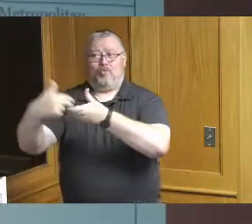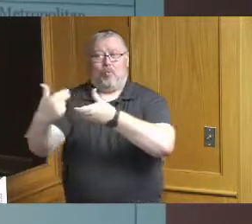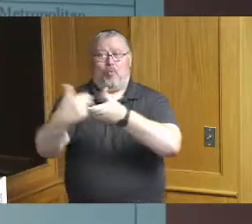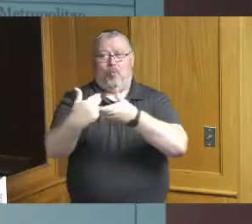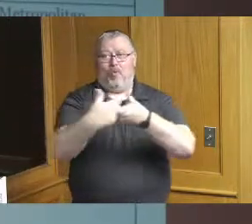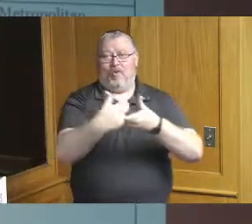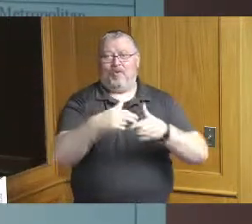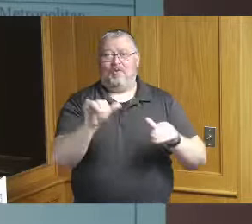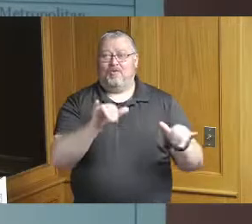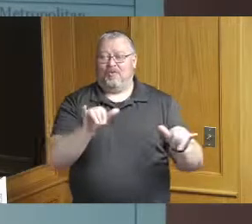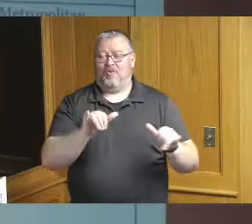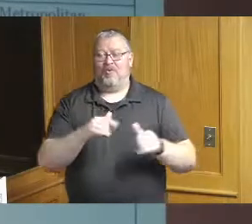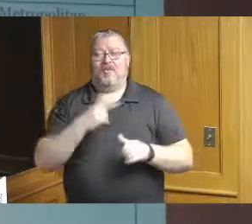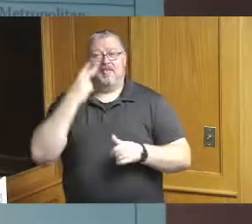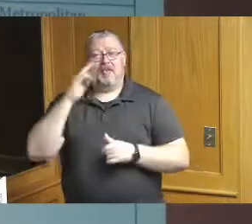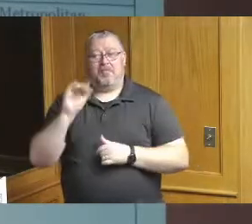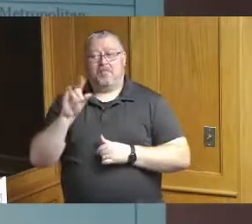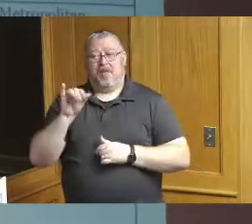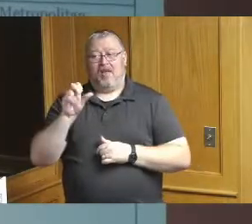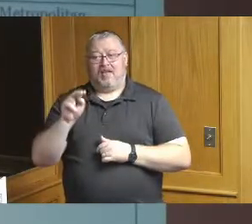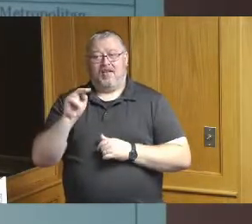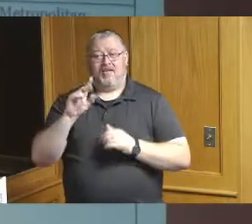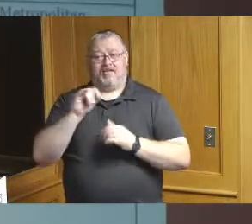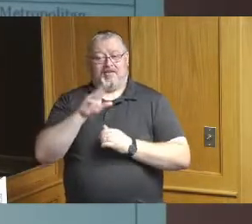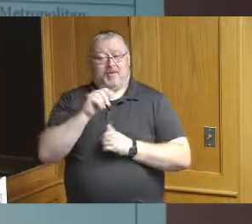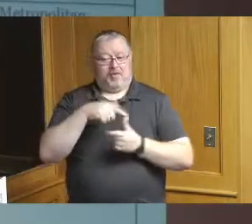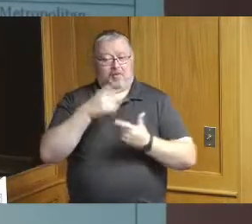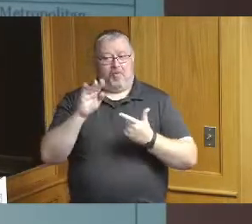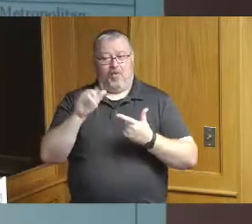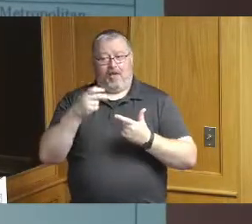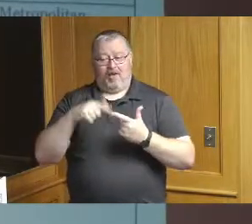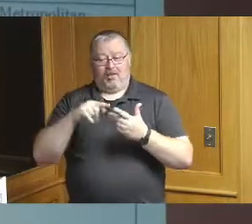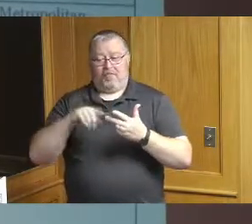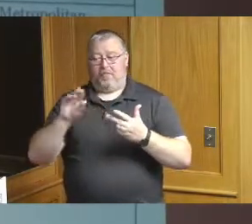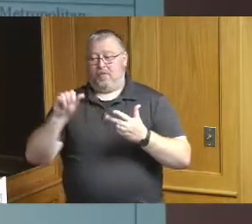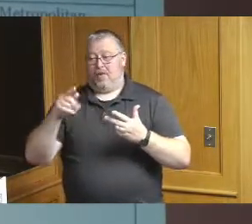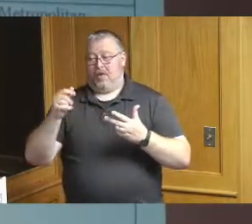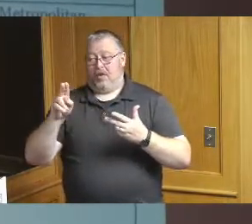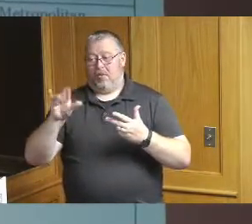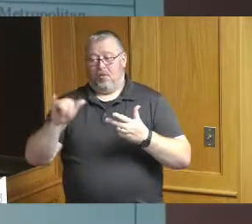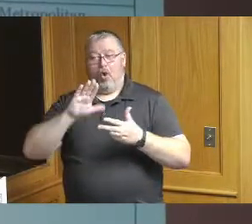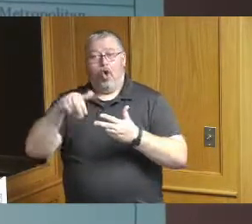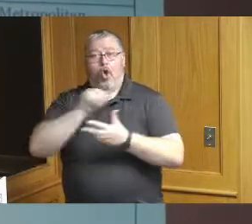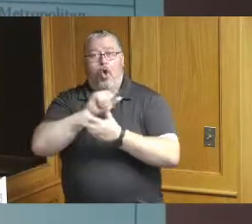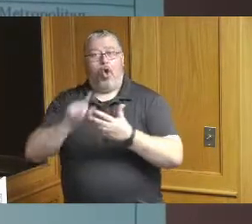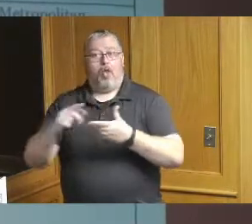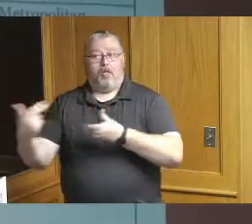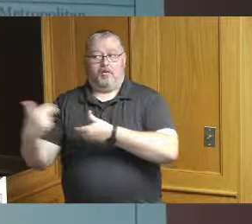like anderson townships like blue ash montgomery they all use the system and we also have